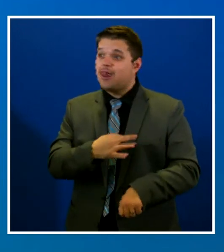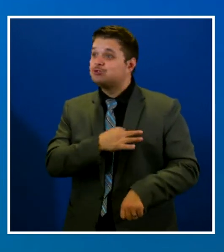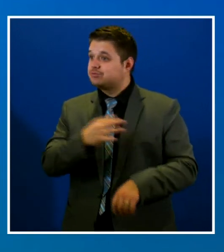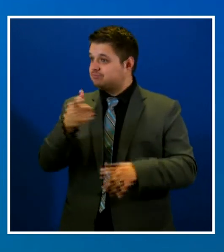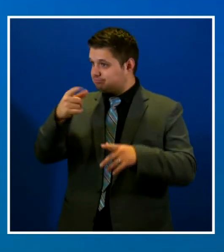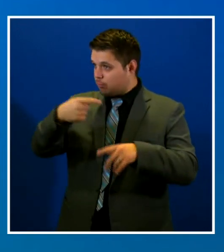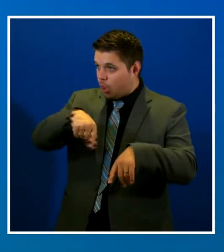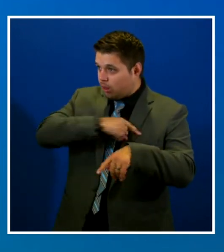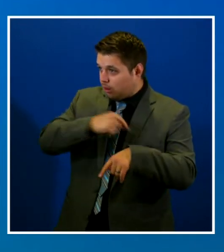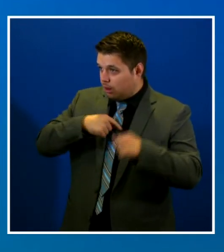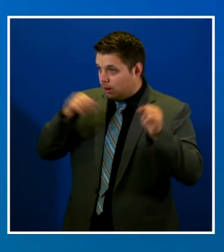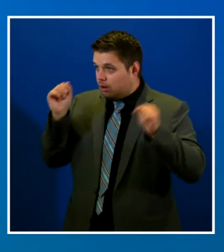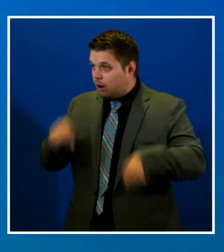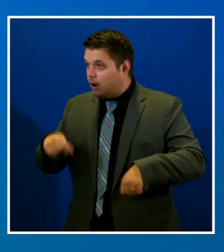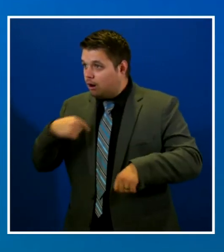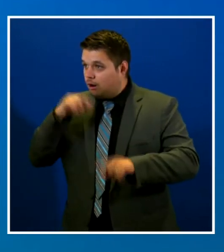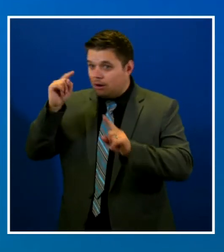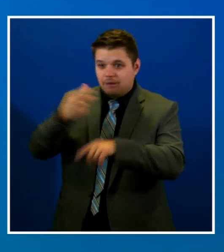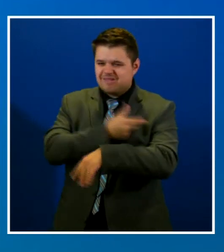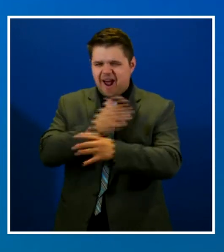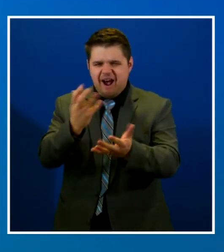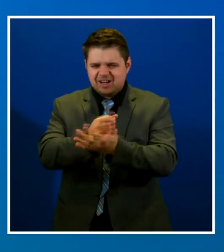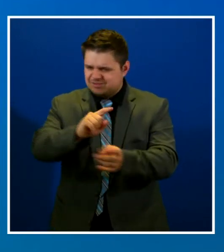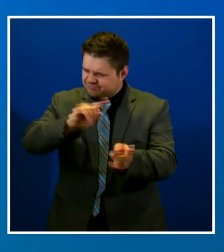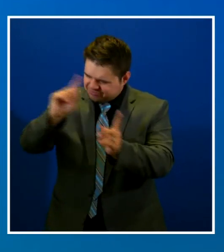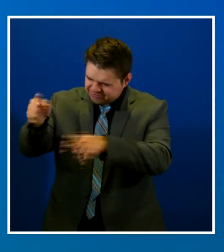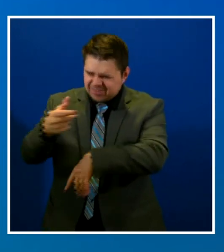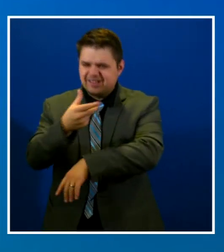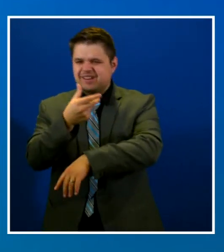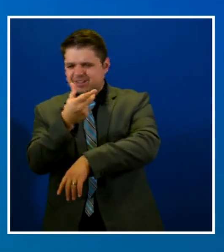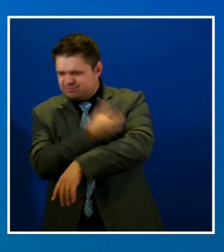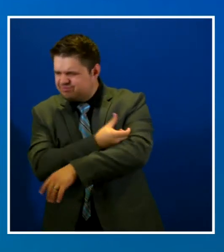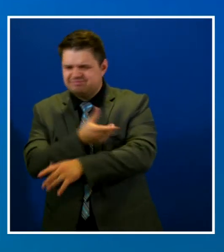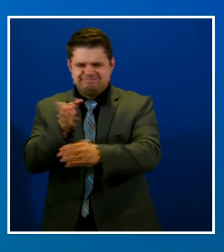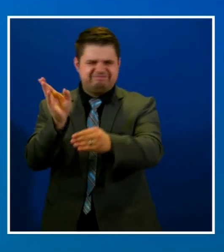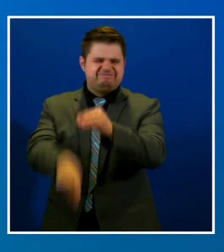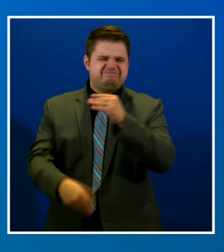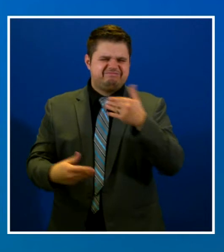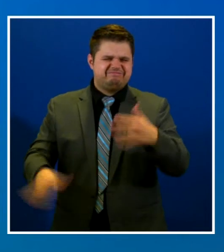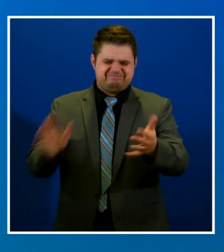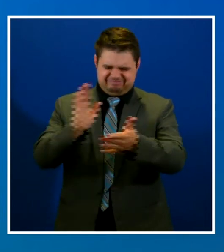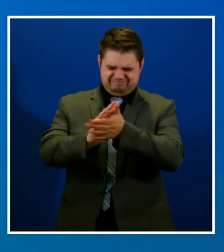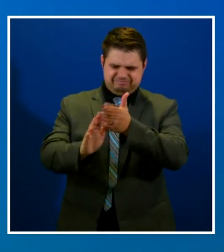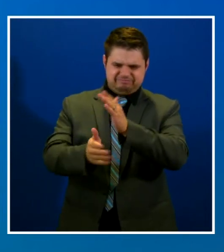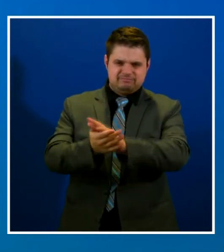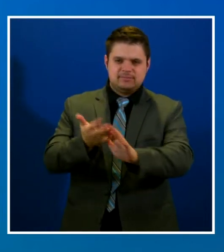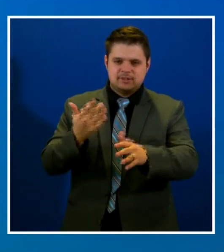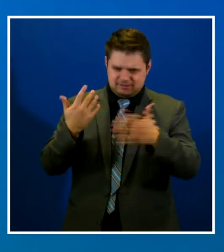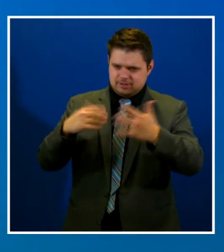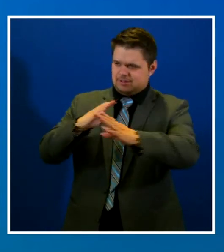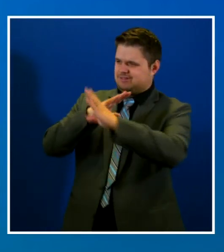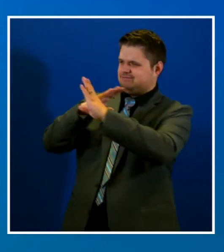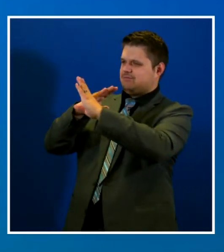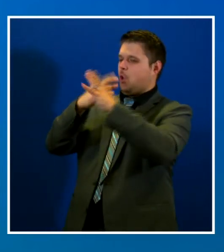scientifically proven effective in preventing serious illness and death. And we need as many people as possible to get